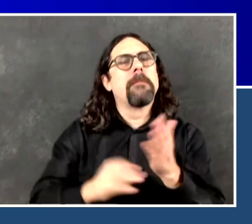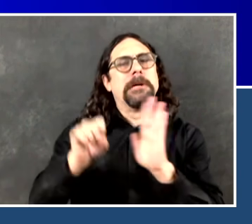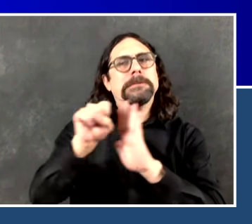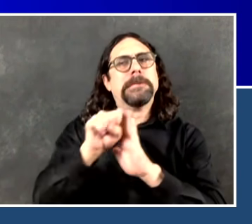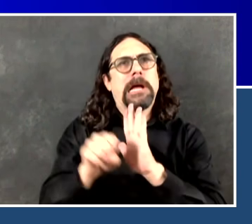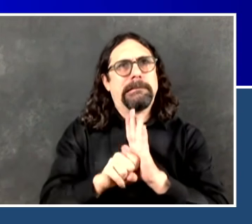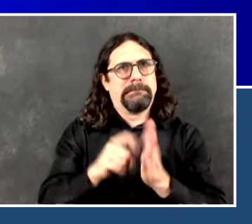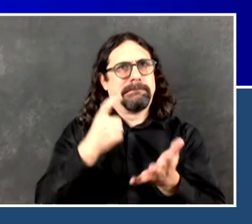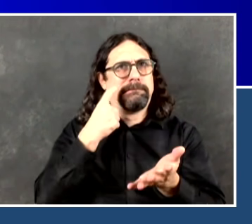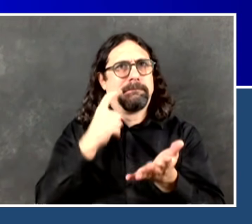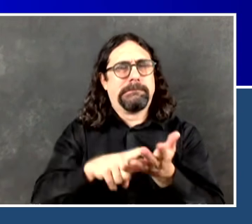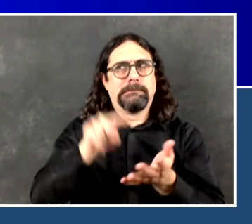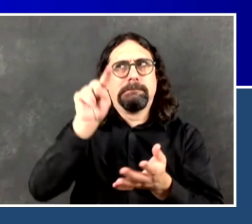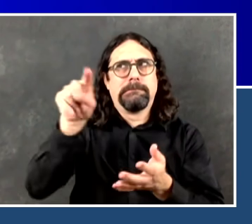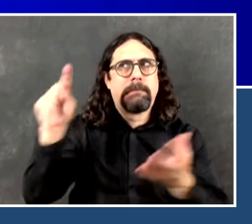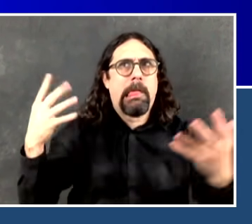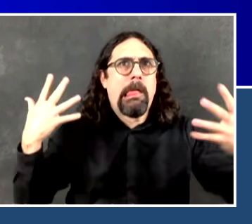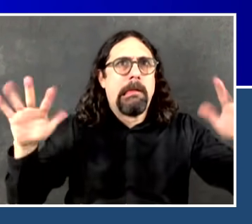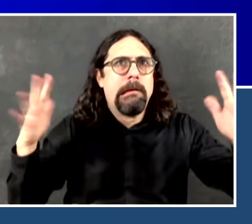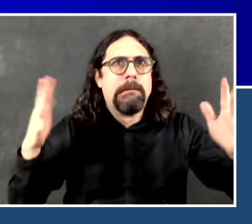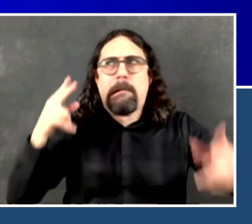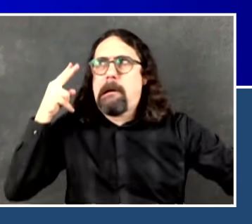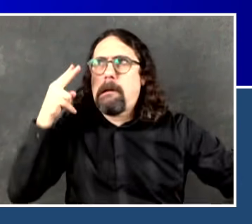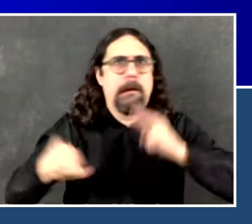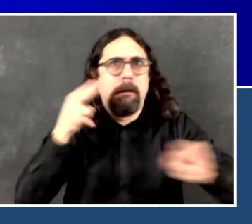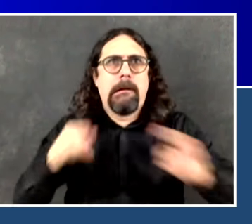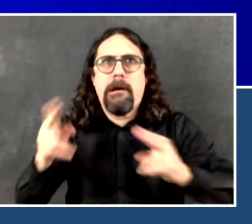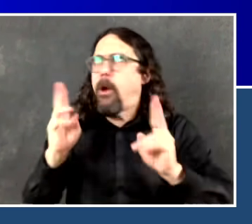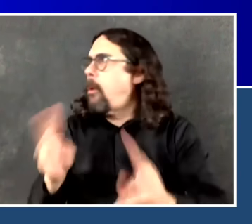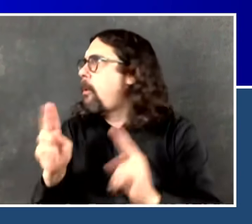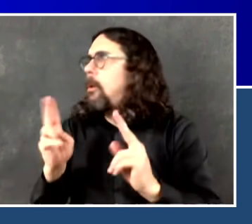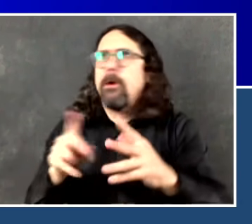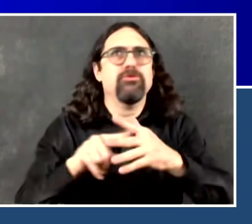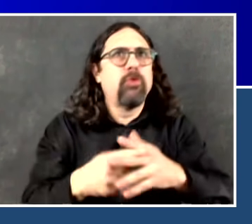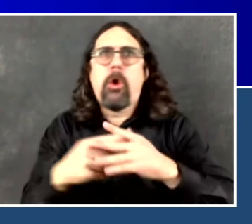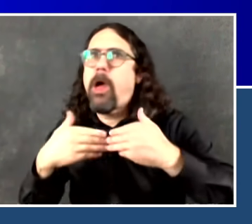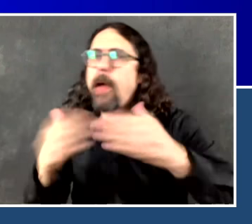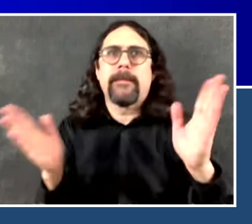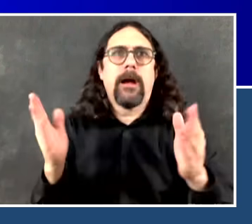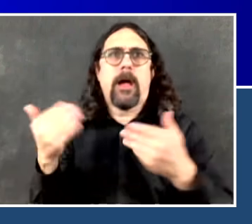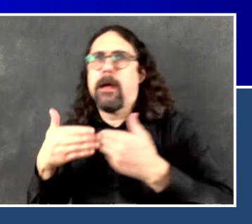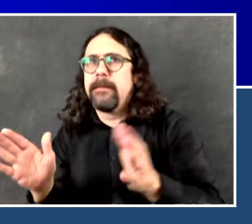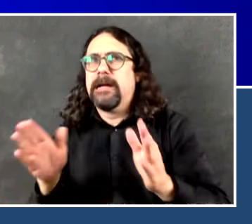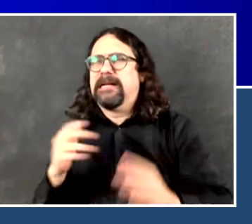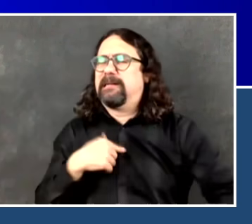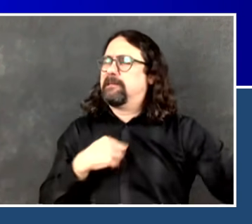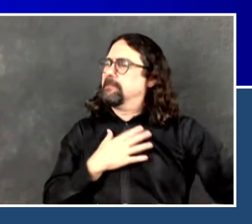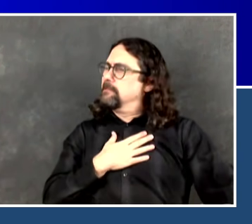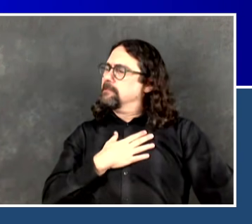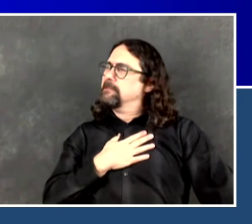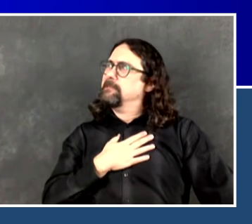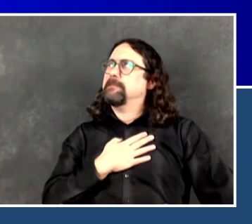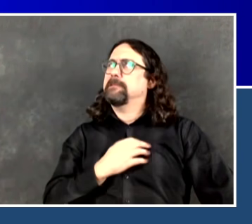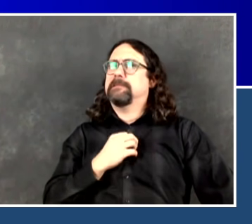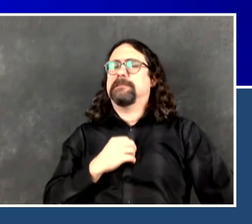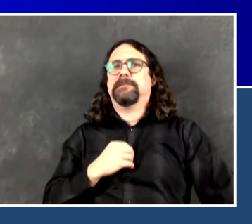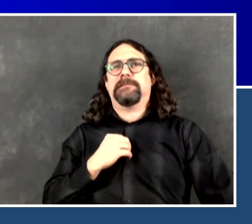THEM. I'M WOIRREDOR F THEIR PEOPLE. SOME SEEM TO BE PAYING ATTENTION TO HEALTH CARE INDICATORS MORE